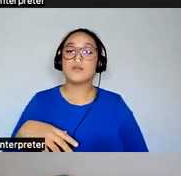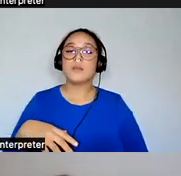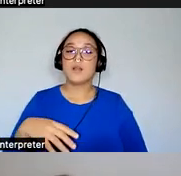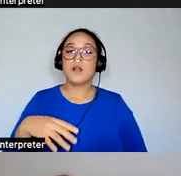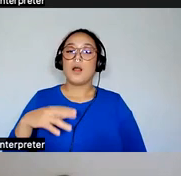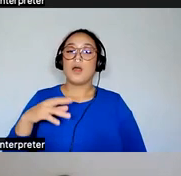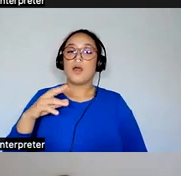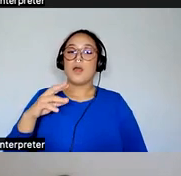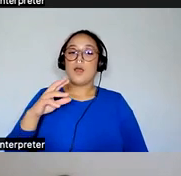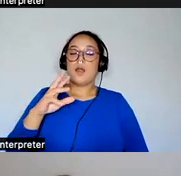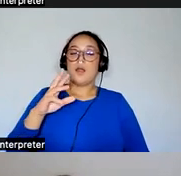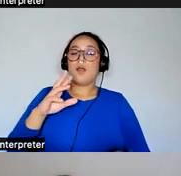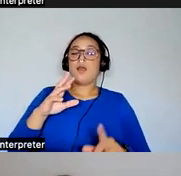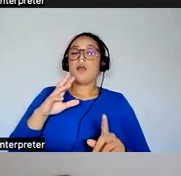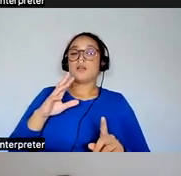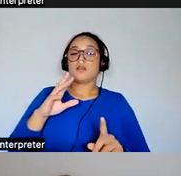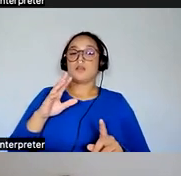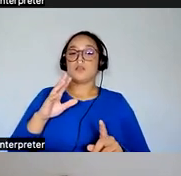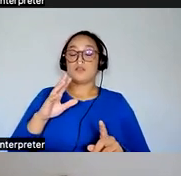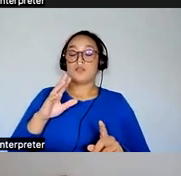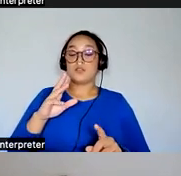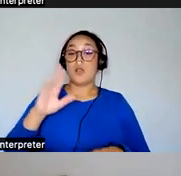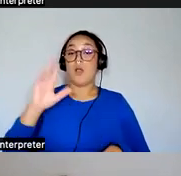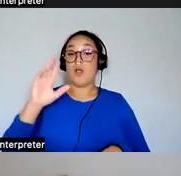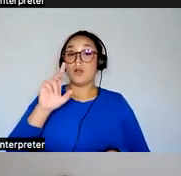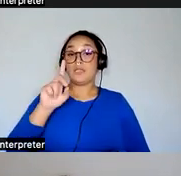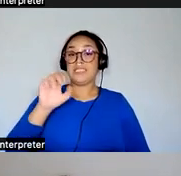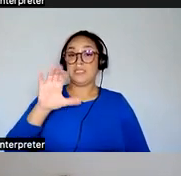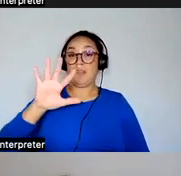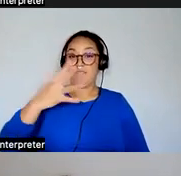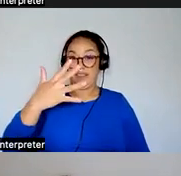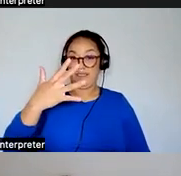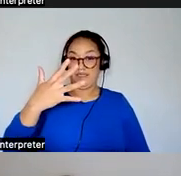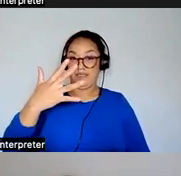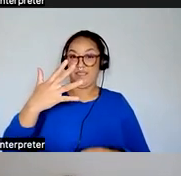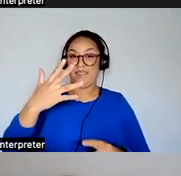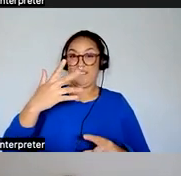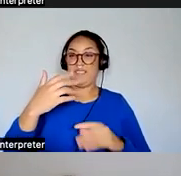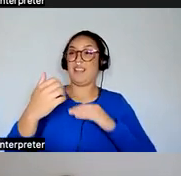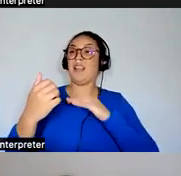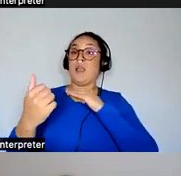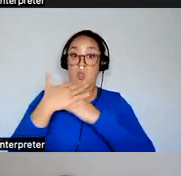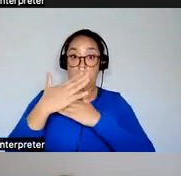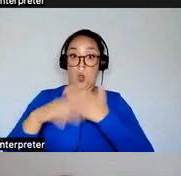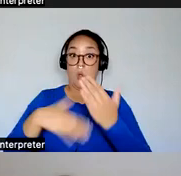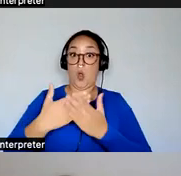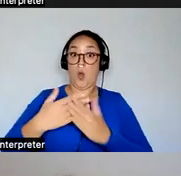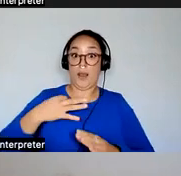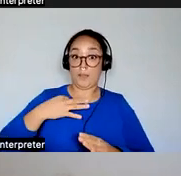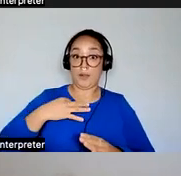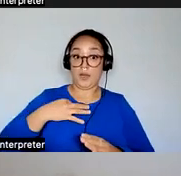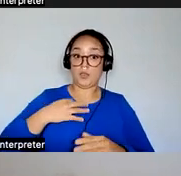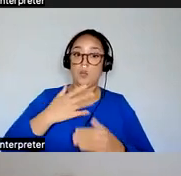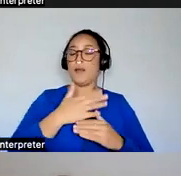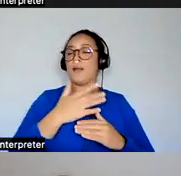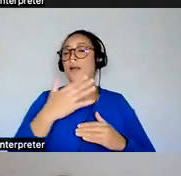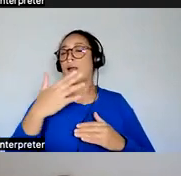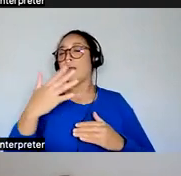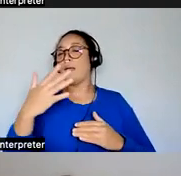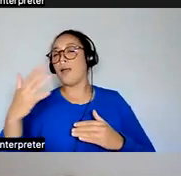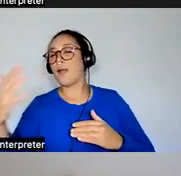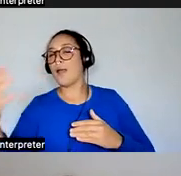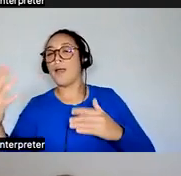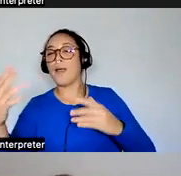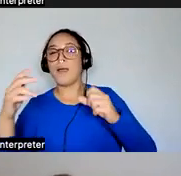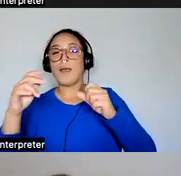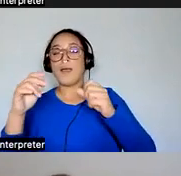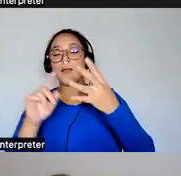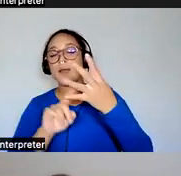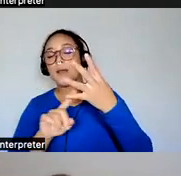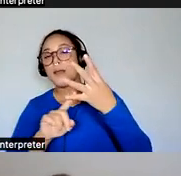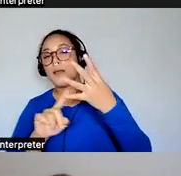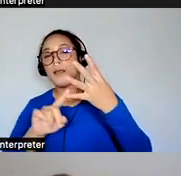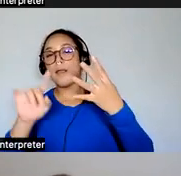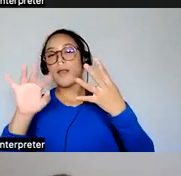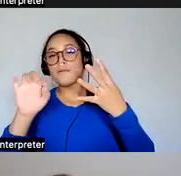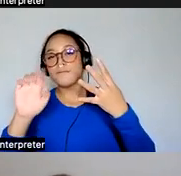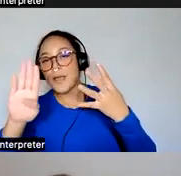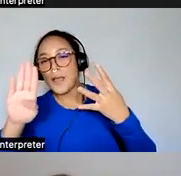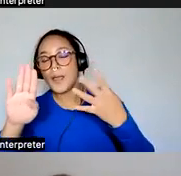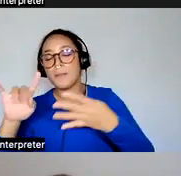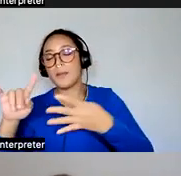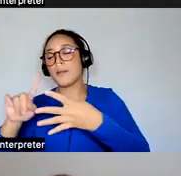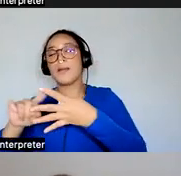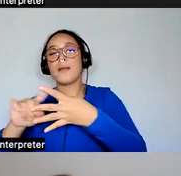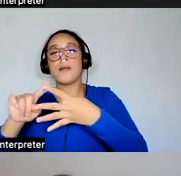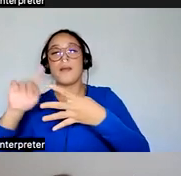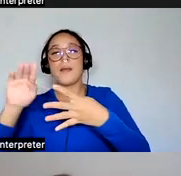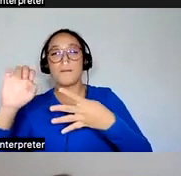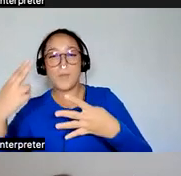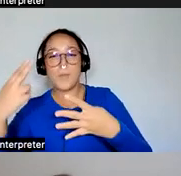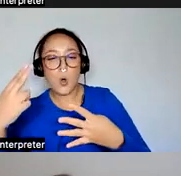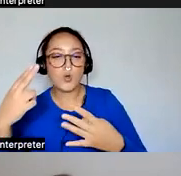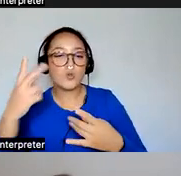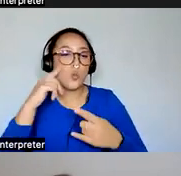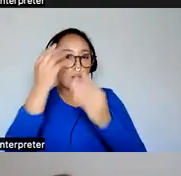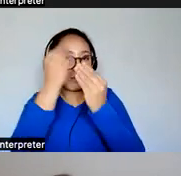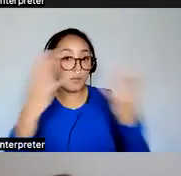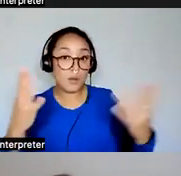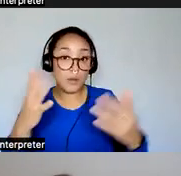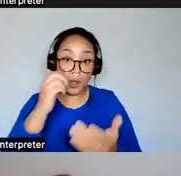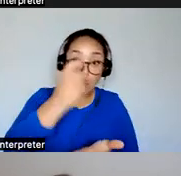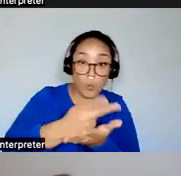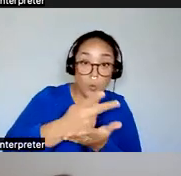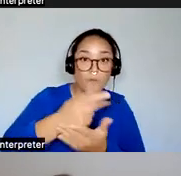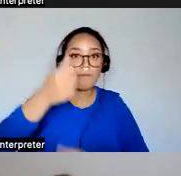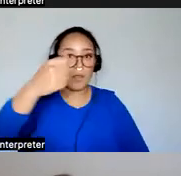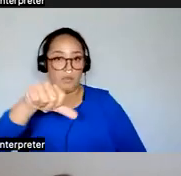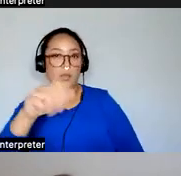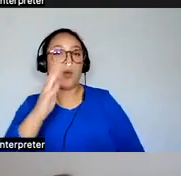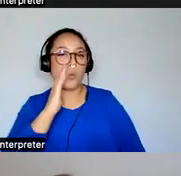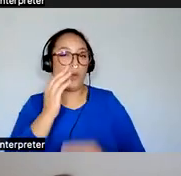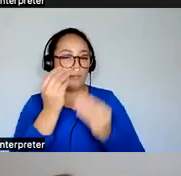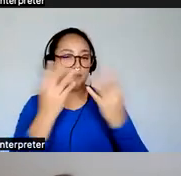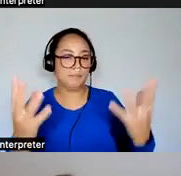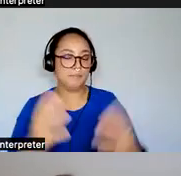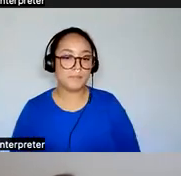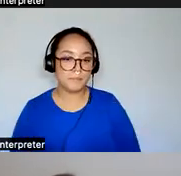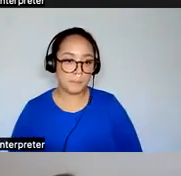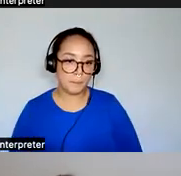three months after that will be very late February or very early March.